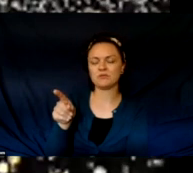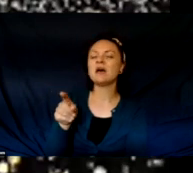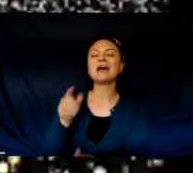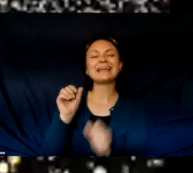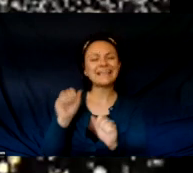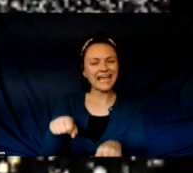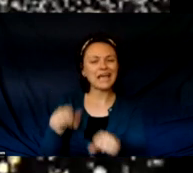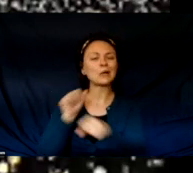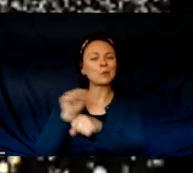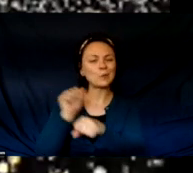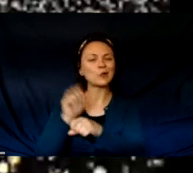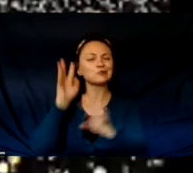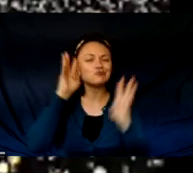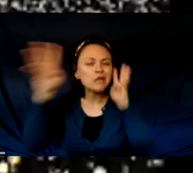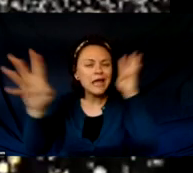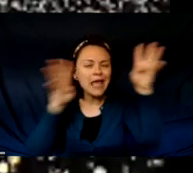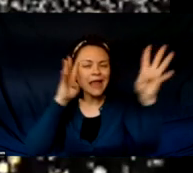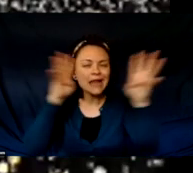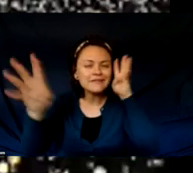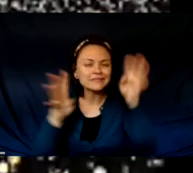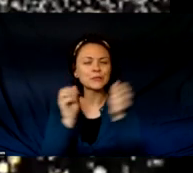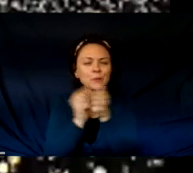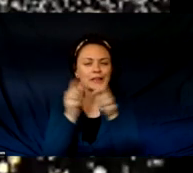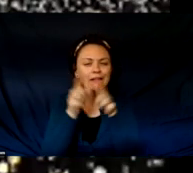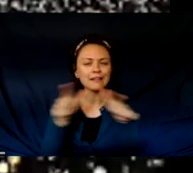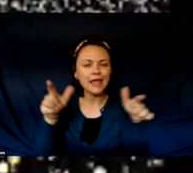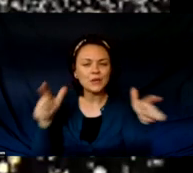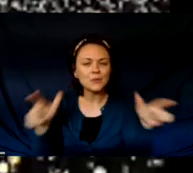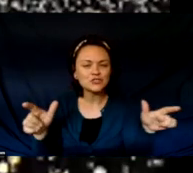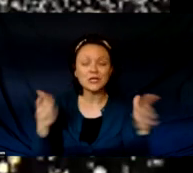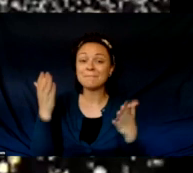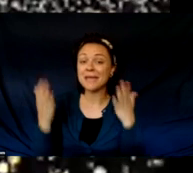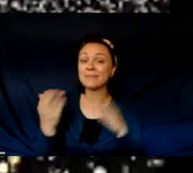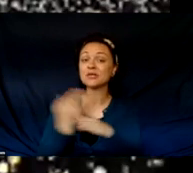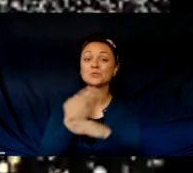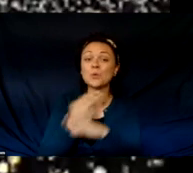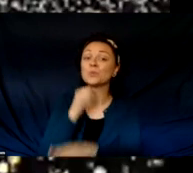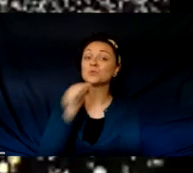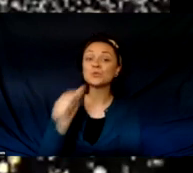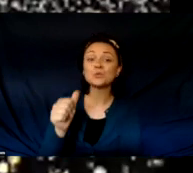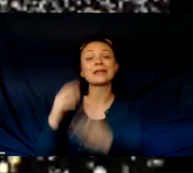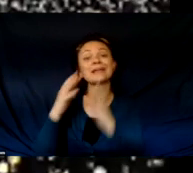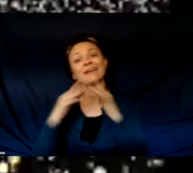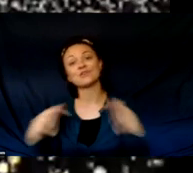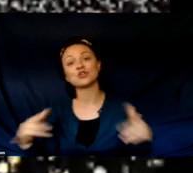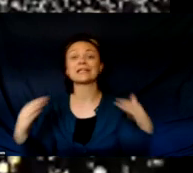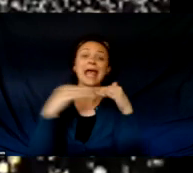language when it comes to you might not use diversity, equity, and inclusion, all in one phrase.